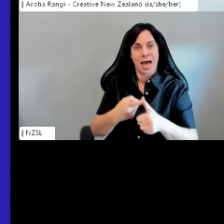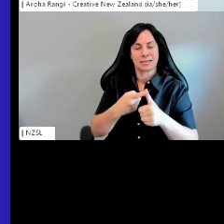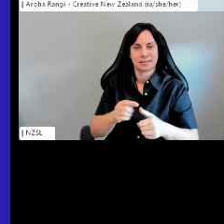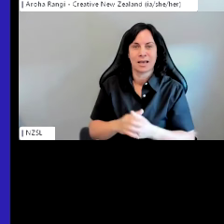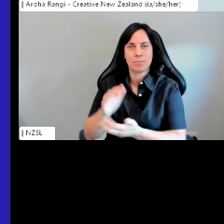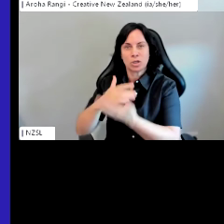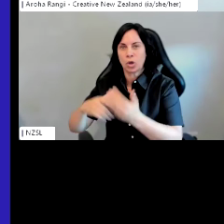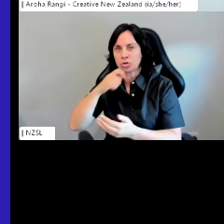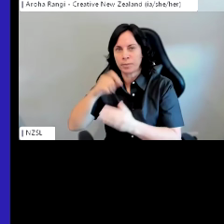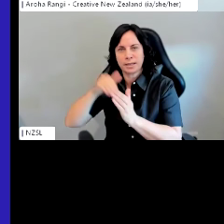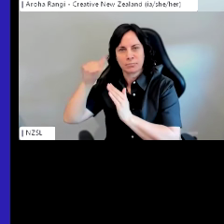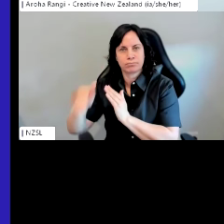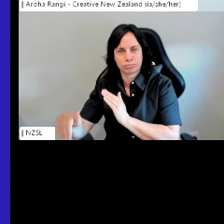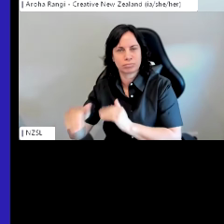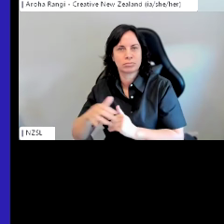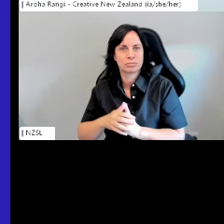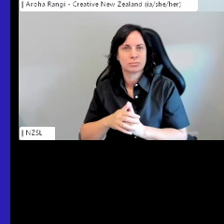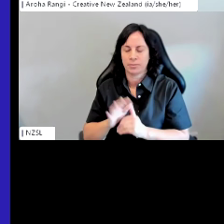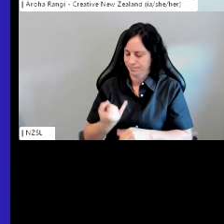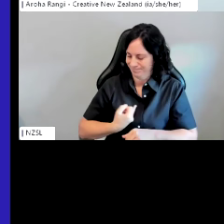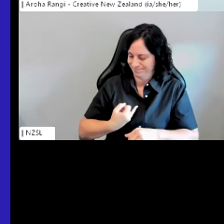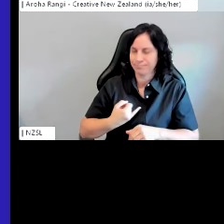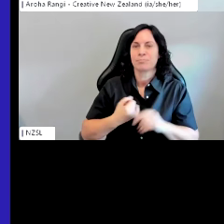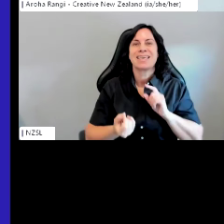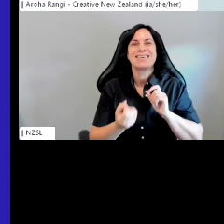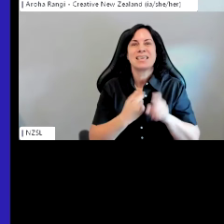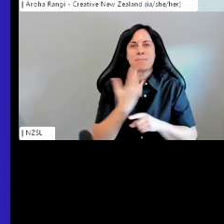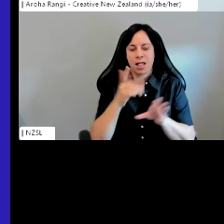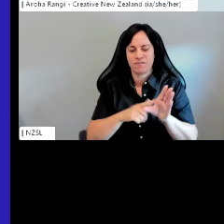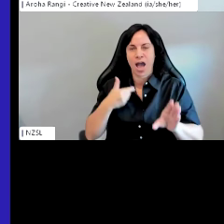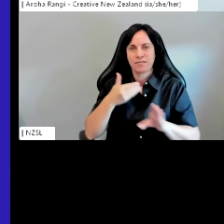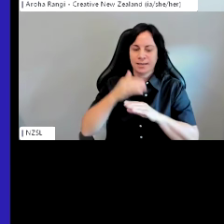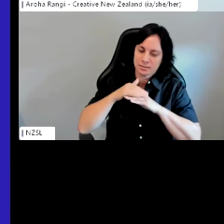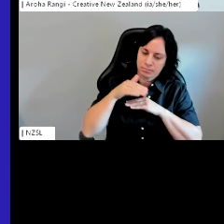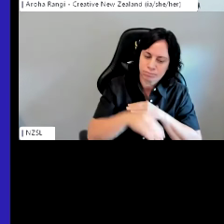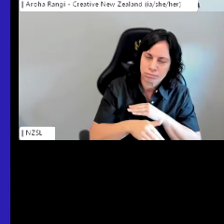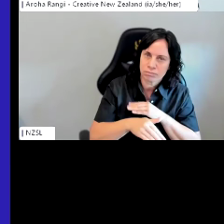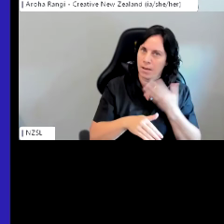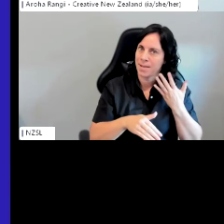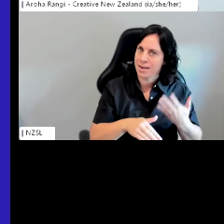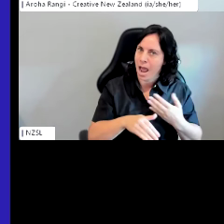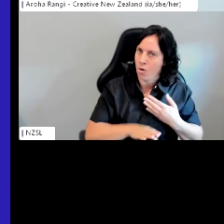but I actually think it's going back up. Um, and um, and I think what's interesting is,